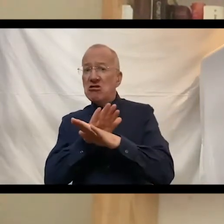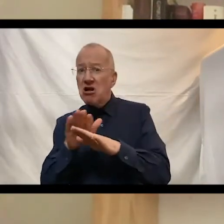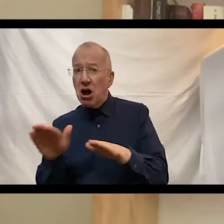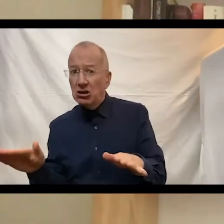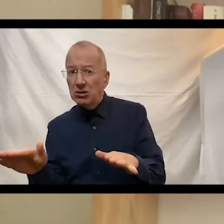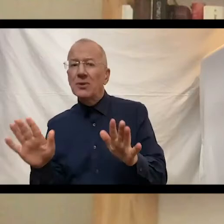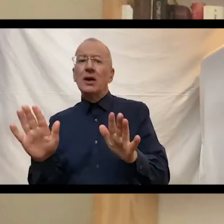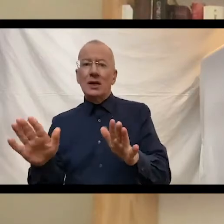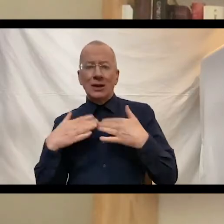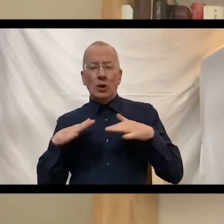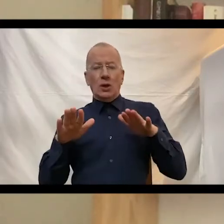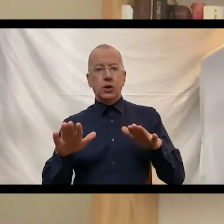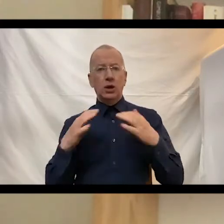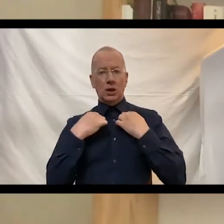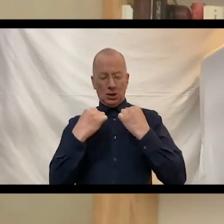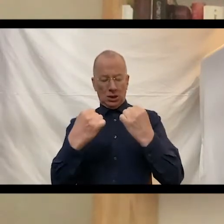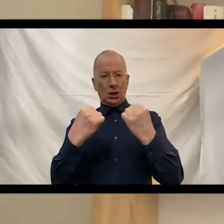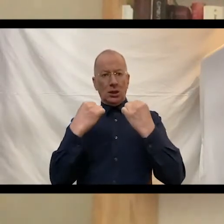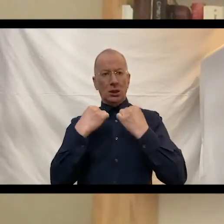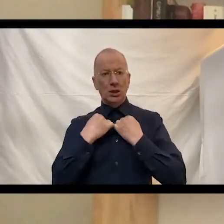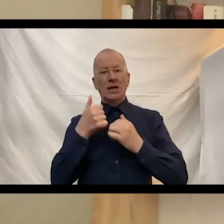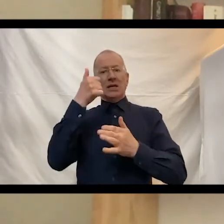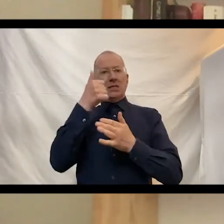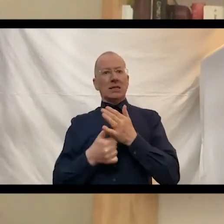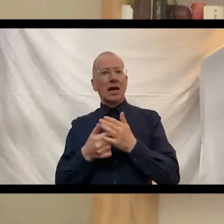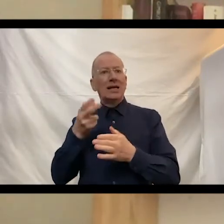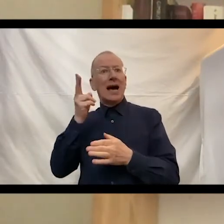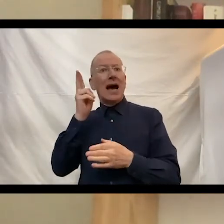Just a moment to refresh And then back to where we were,